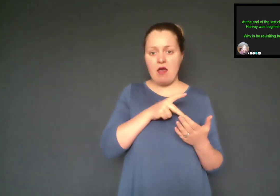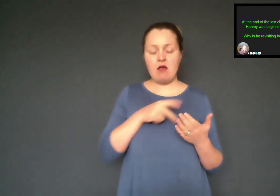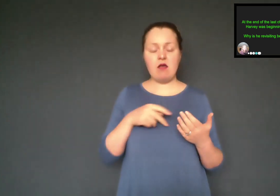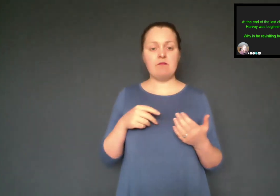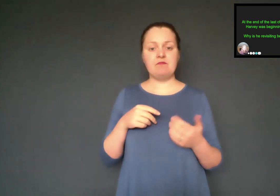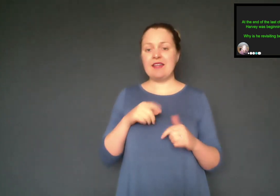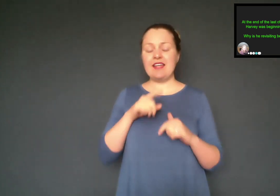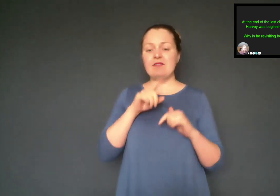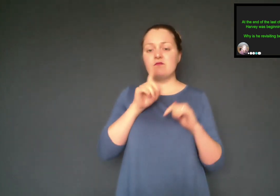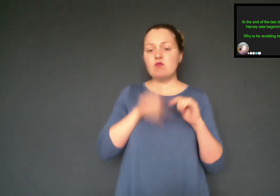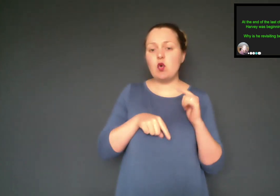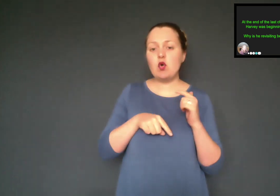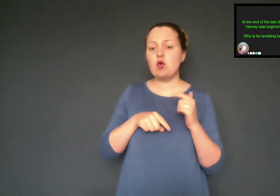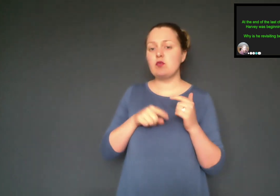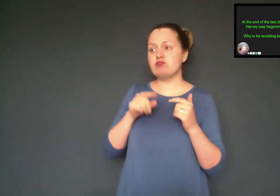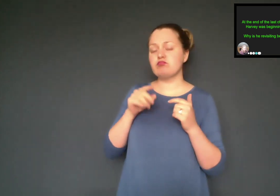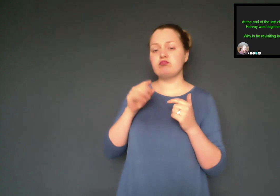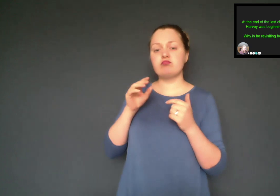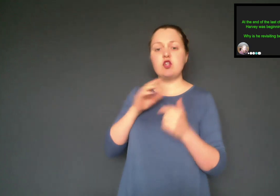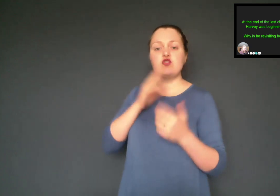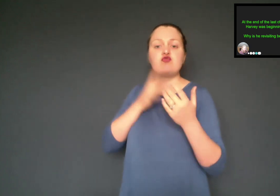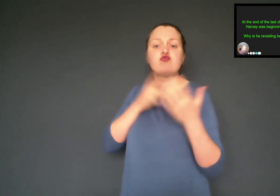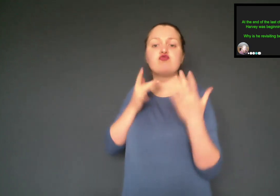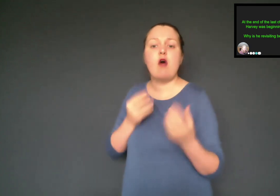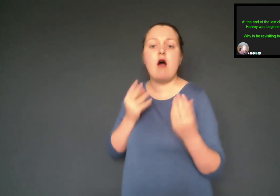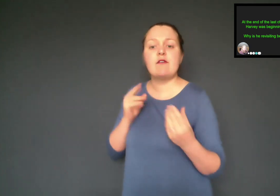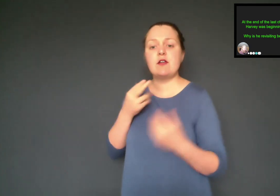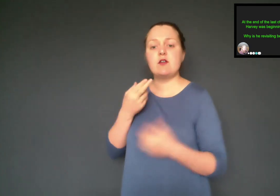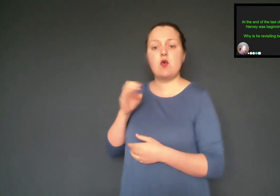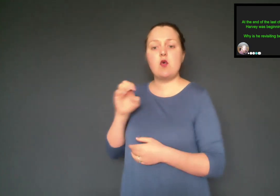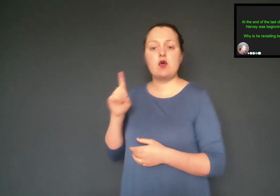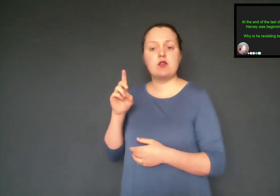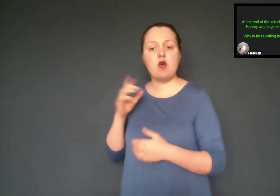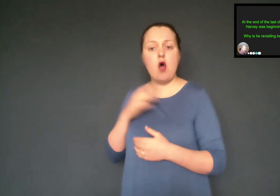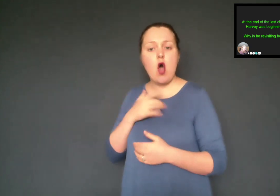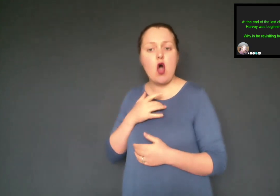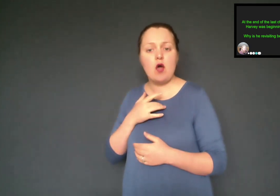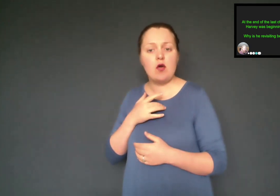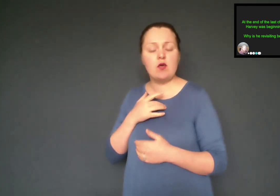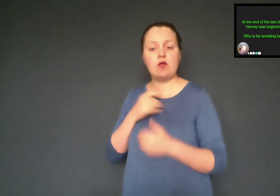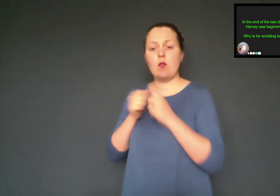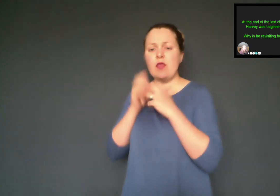he couldn't soften hud's heart with weeping and he couldn't bring down the house with blows he had no